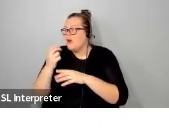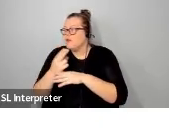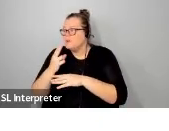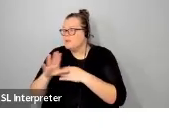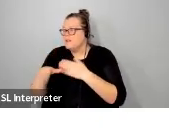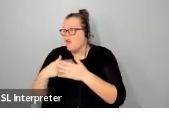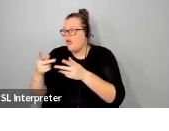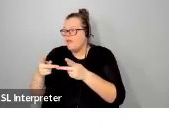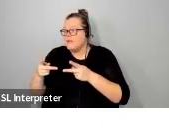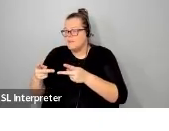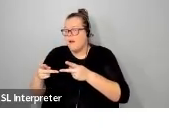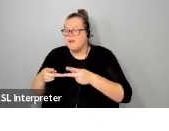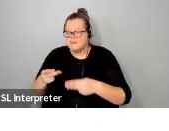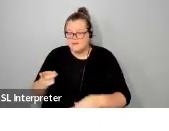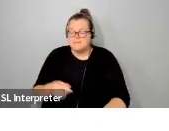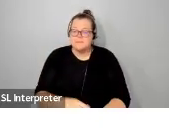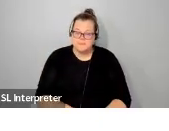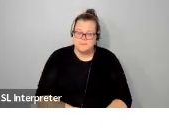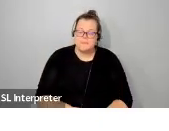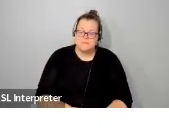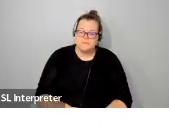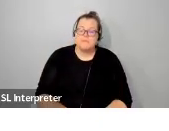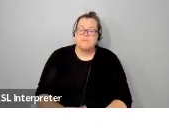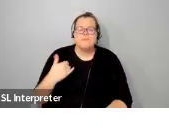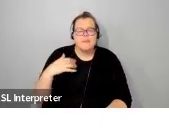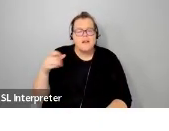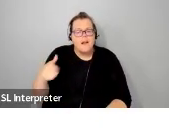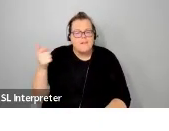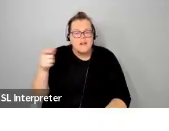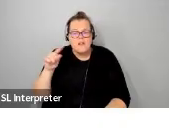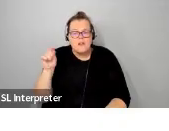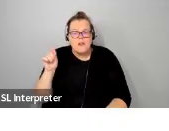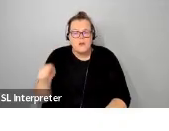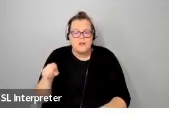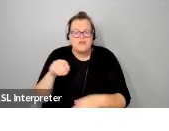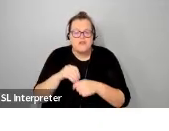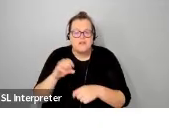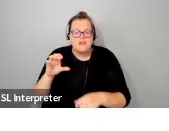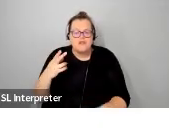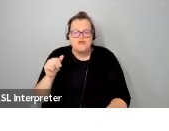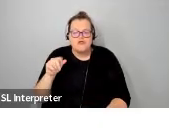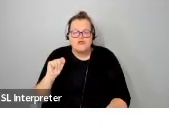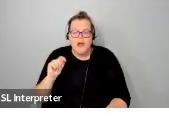And then we have another question in the the Q&A now. Just give me a moment to read it.